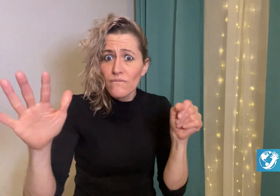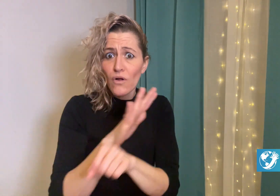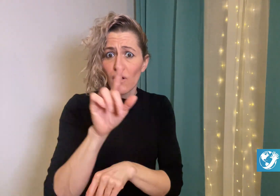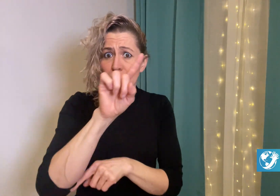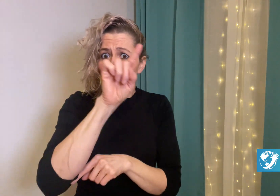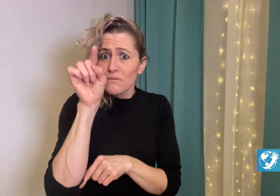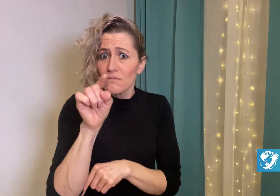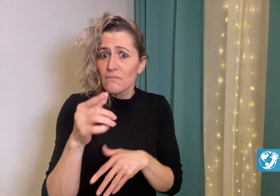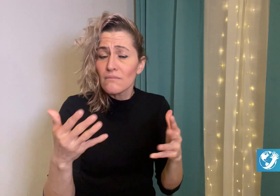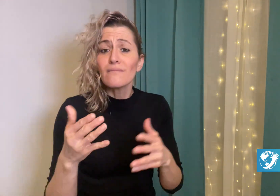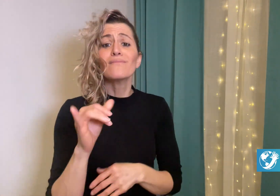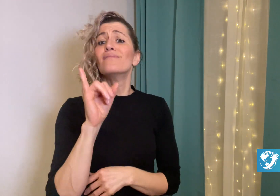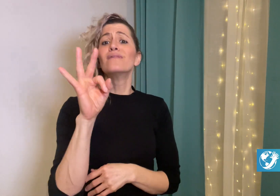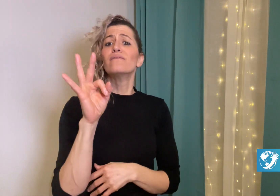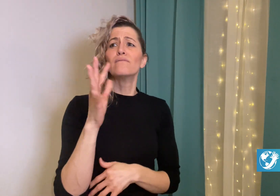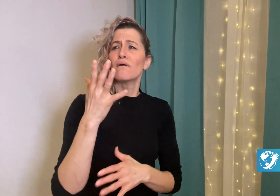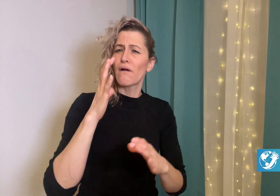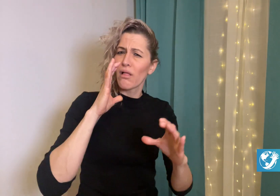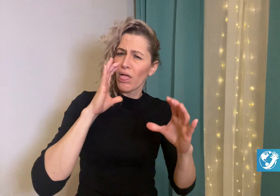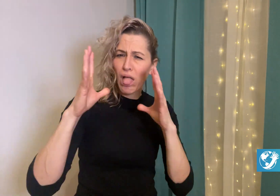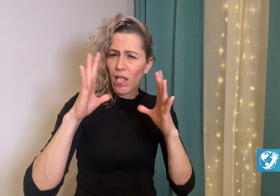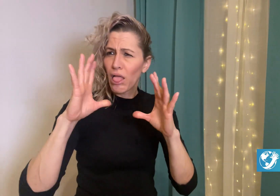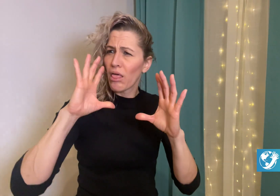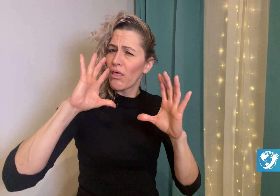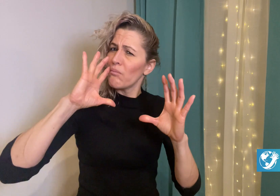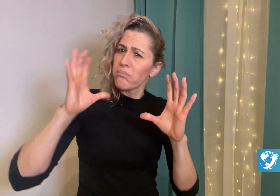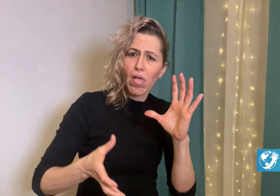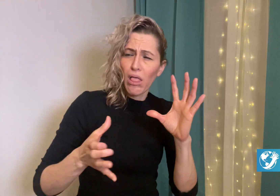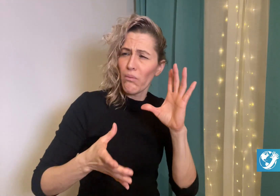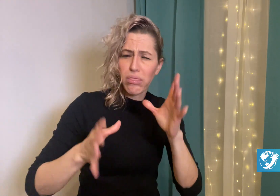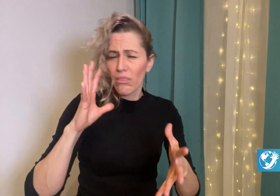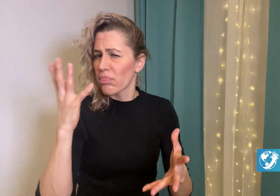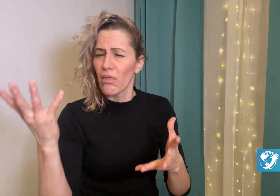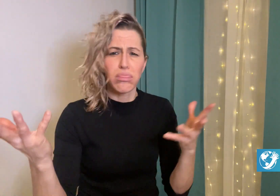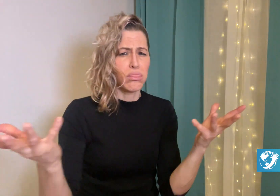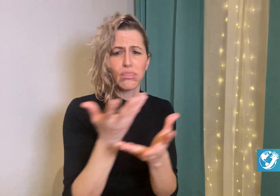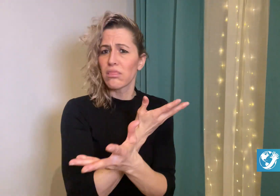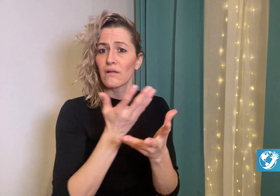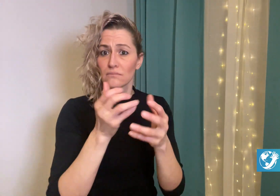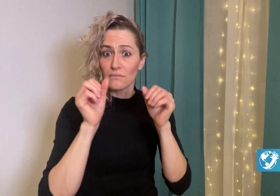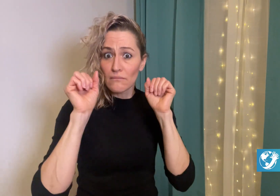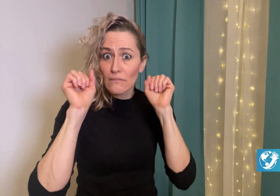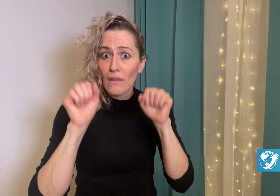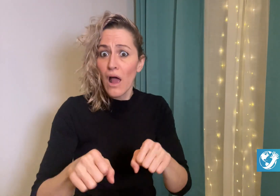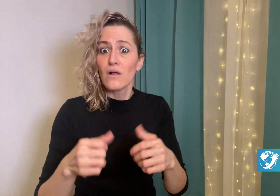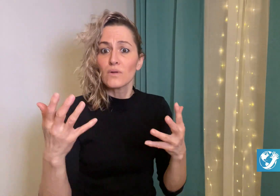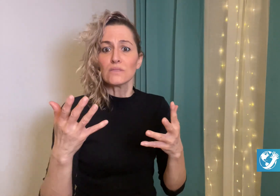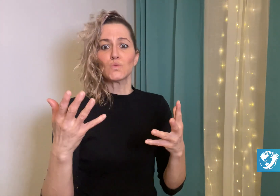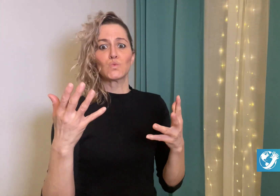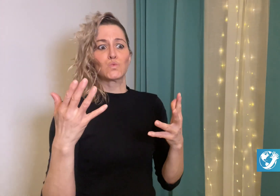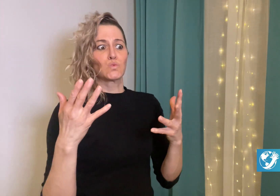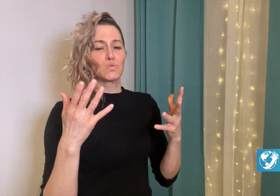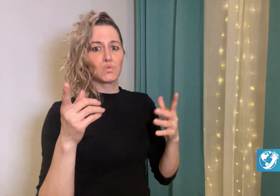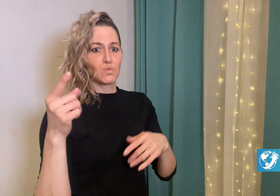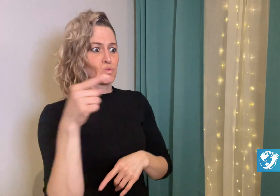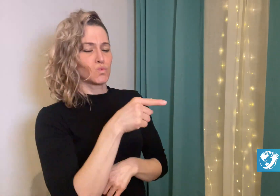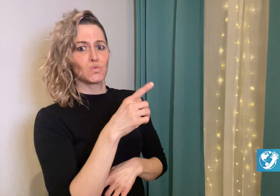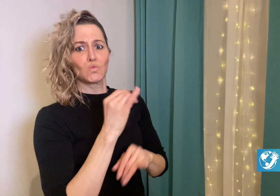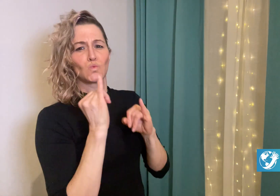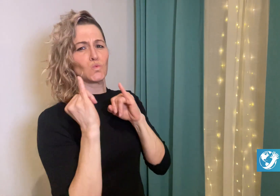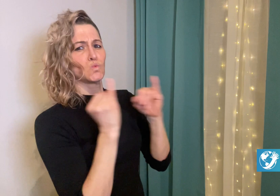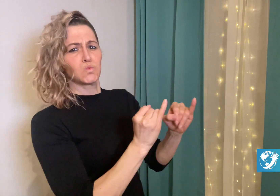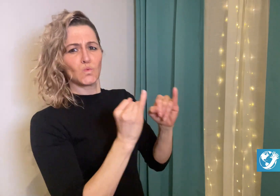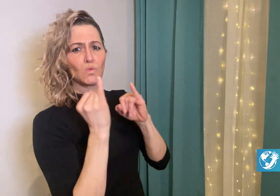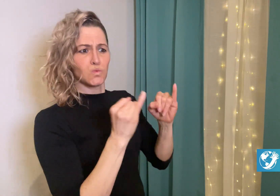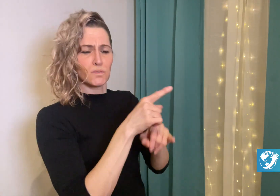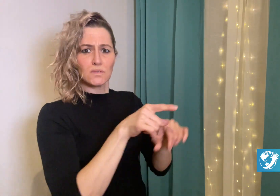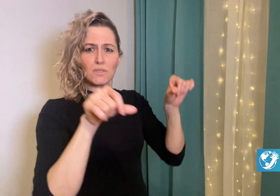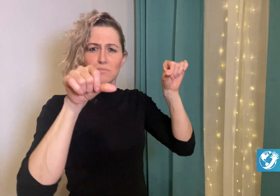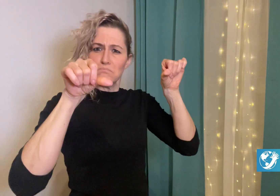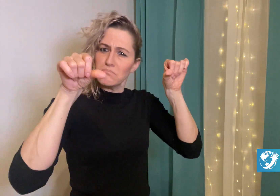If not, could misunderstandings lead to worse conditions